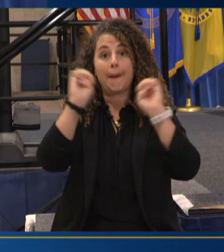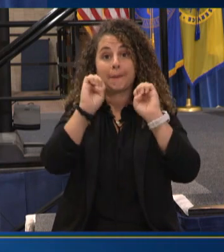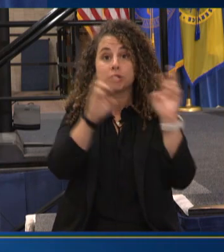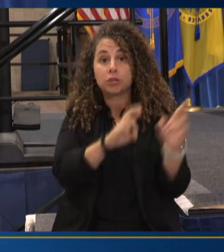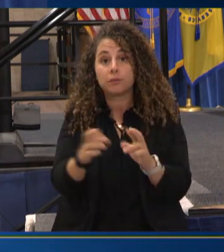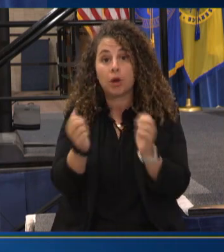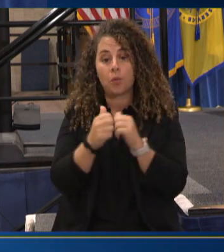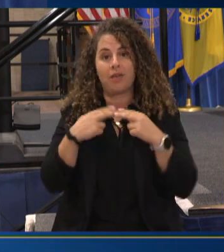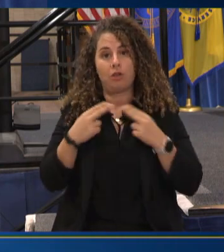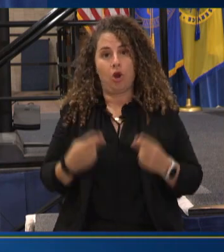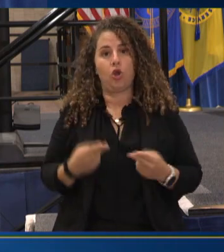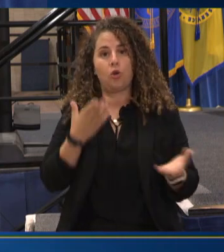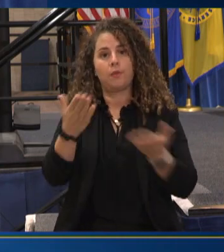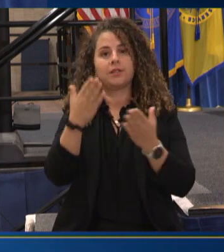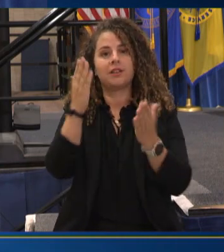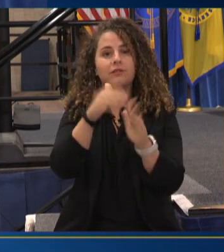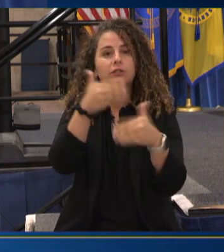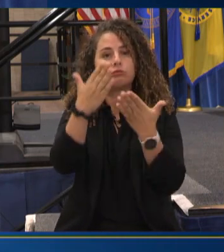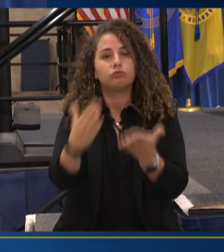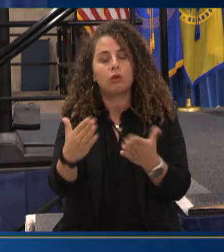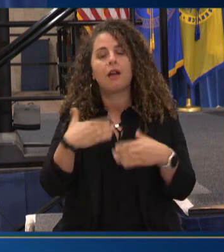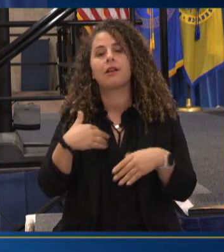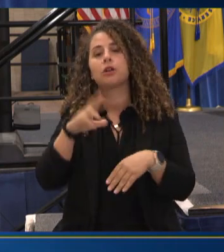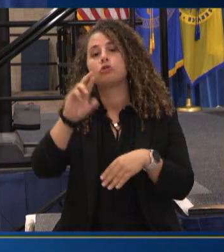our human service providers, refugee resettlement.